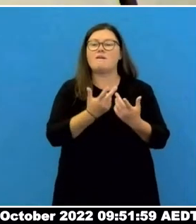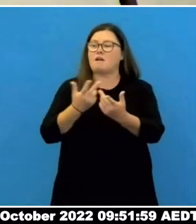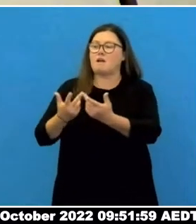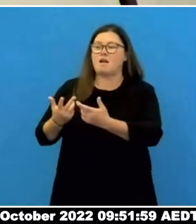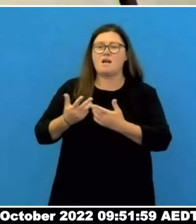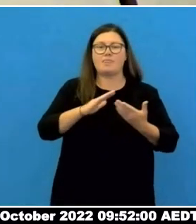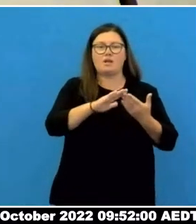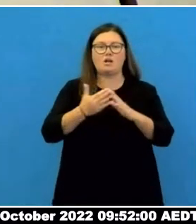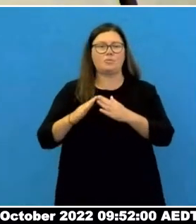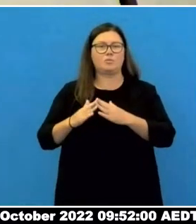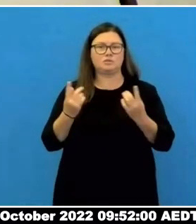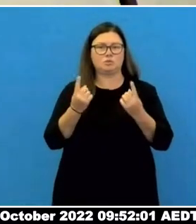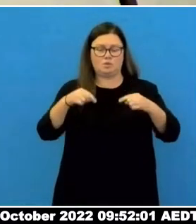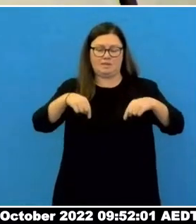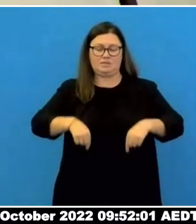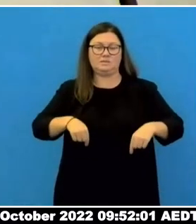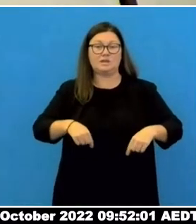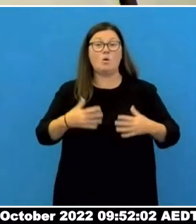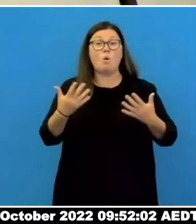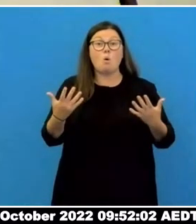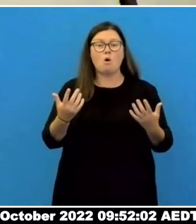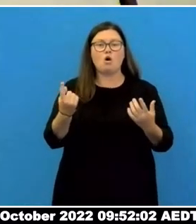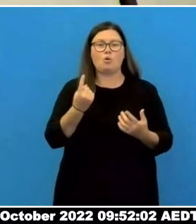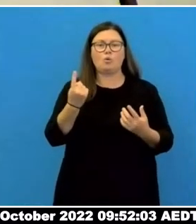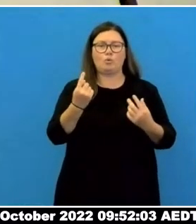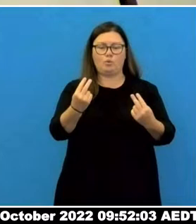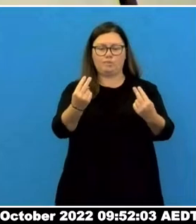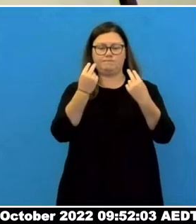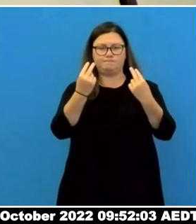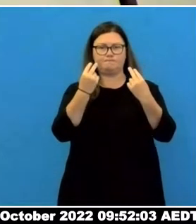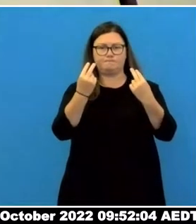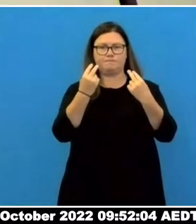or who are following the hearing via the live webcast.